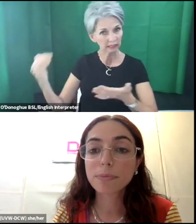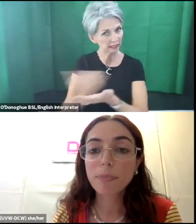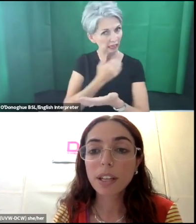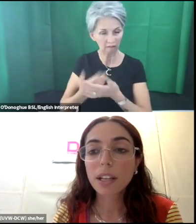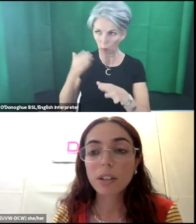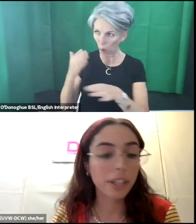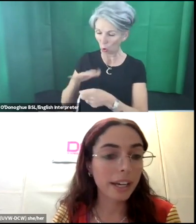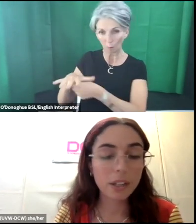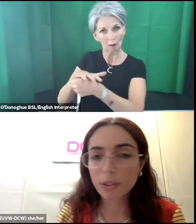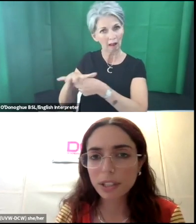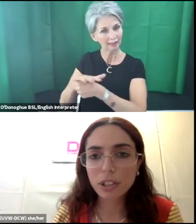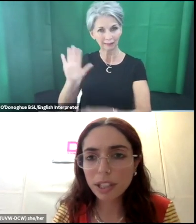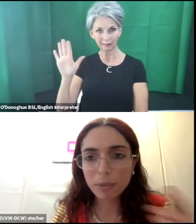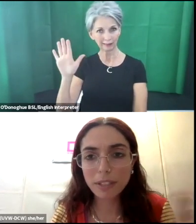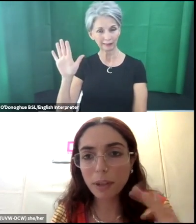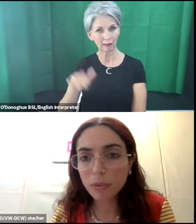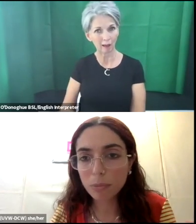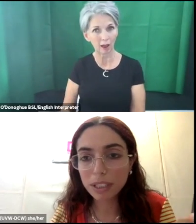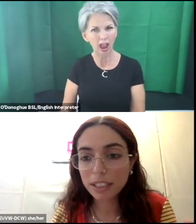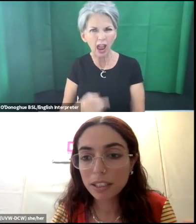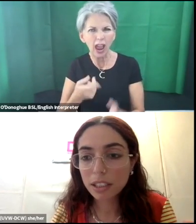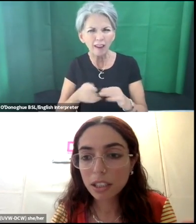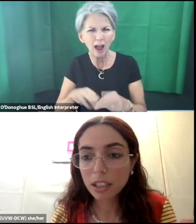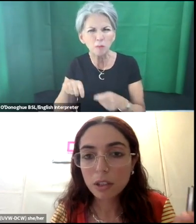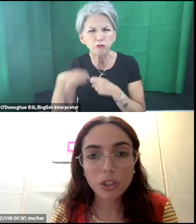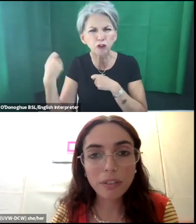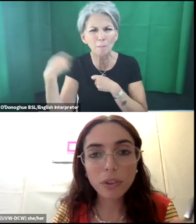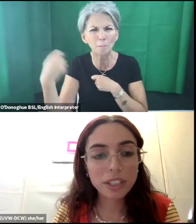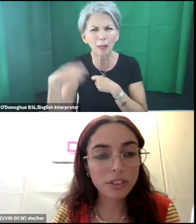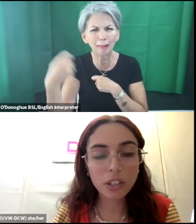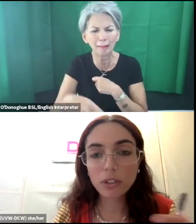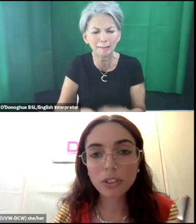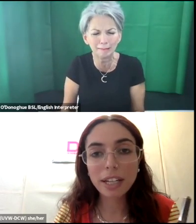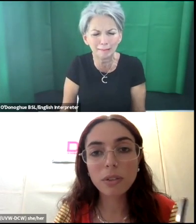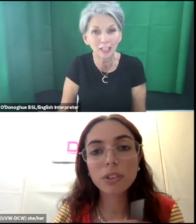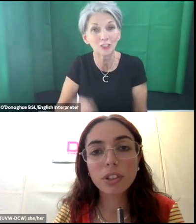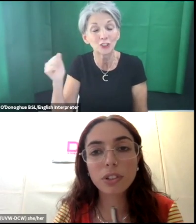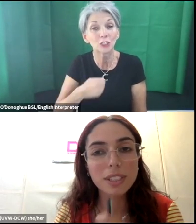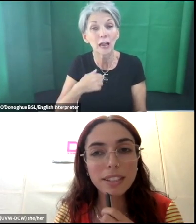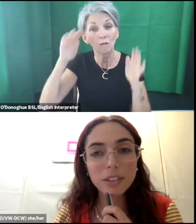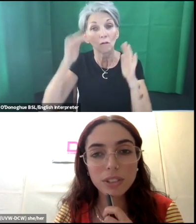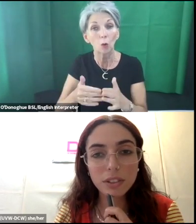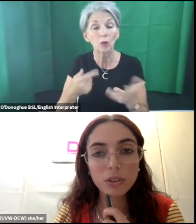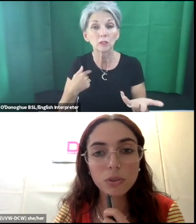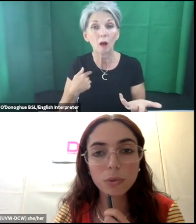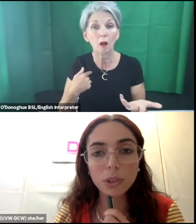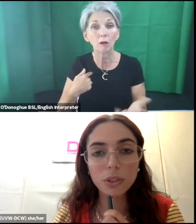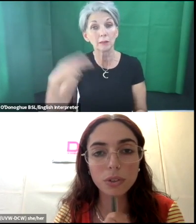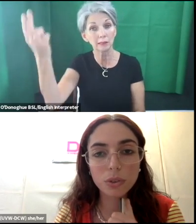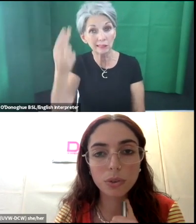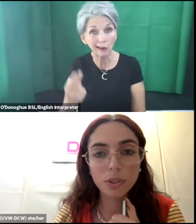Okay, I'm rambling, should I focus on Designers and Cultural Workers or?